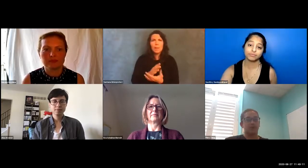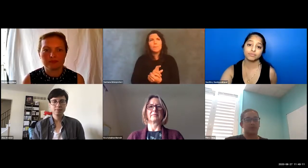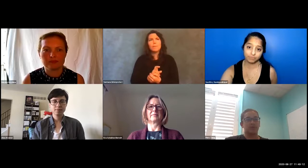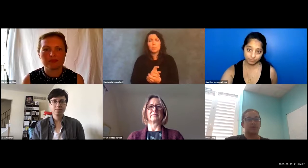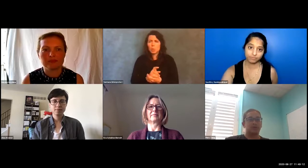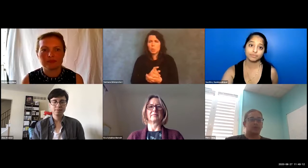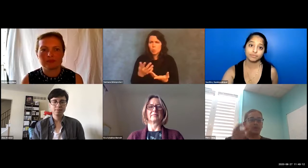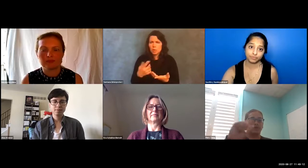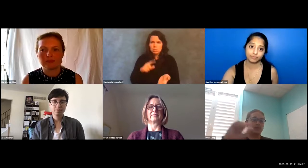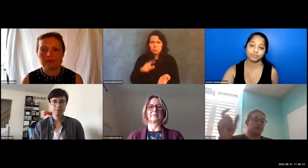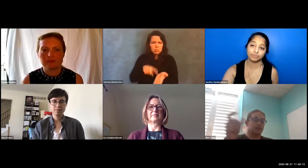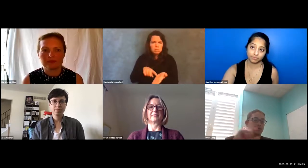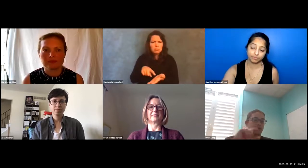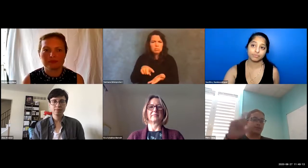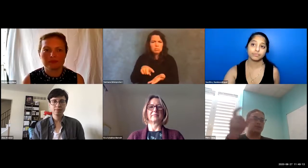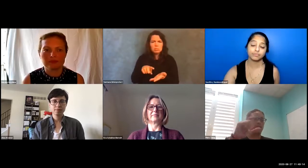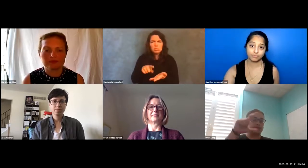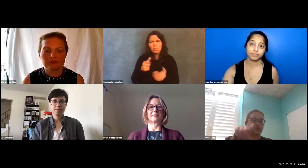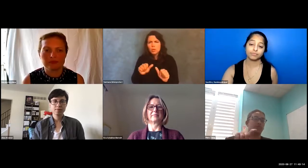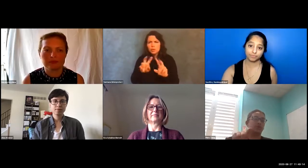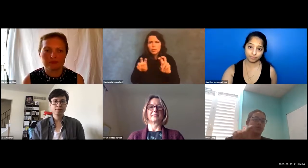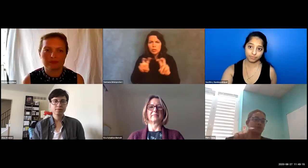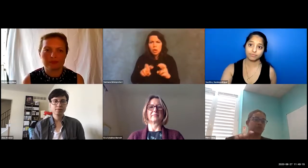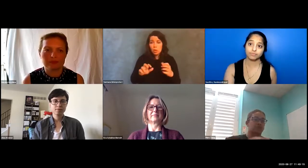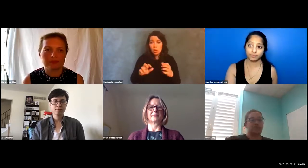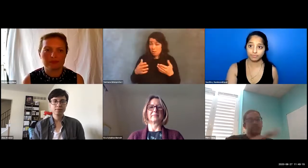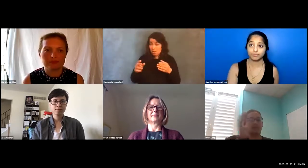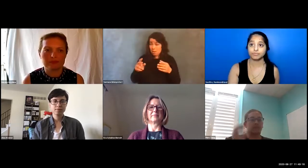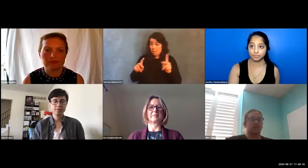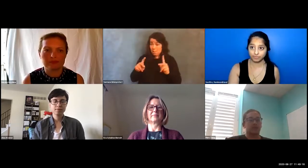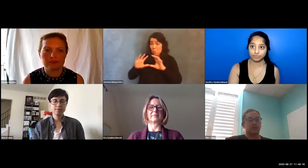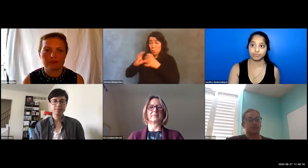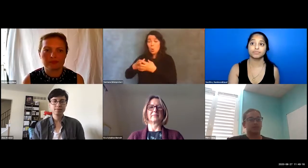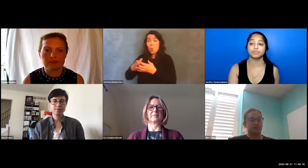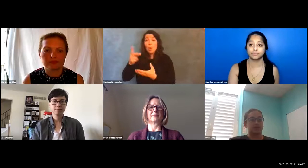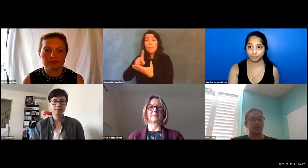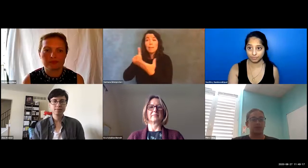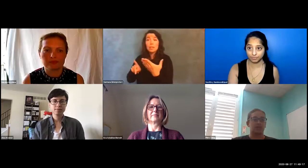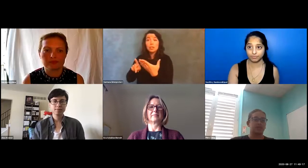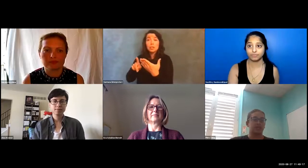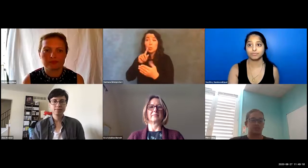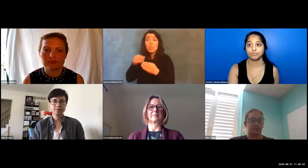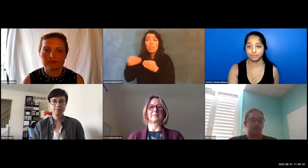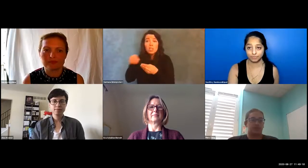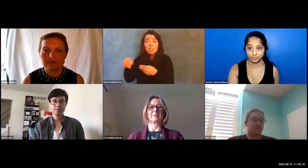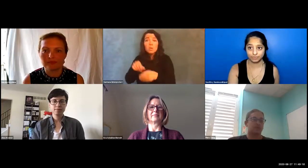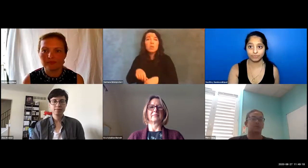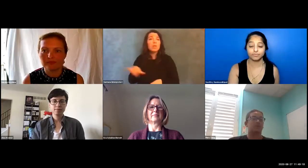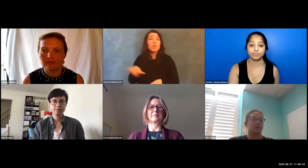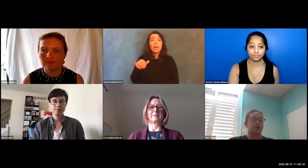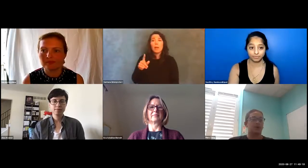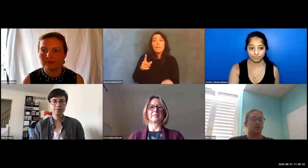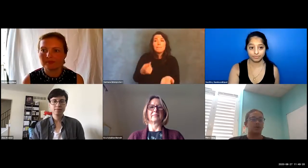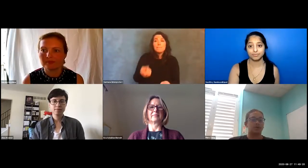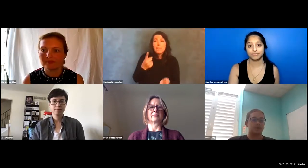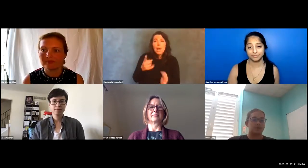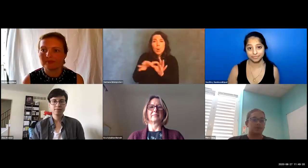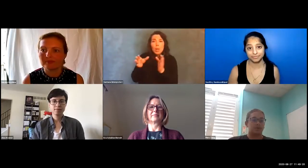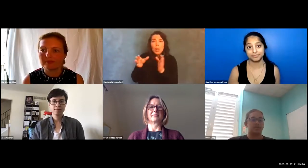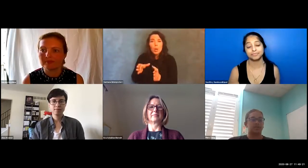are we are the people in the same populations who if you take multi-lingual speakers, how